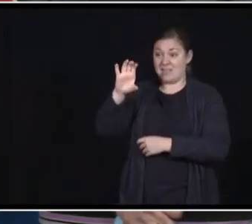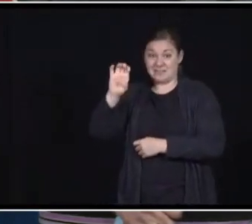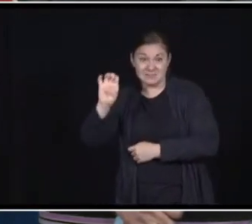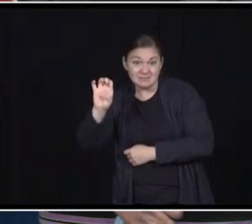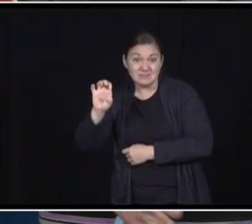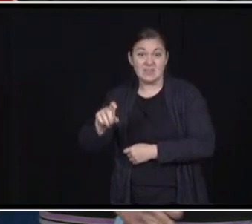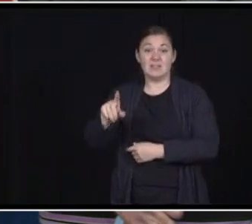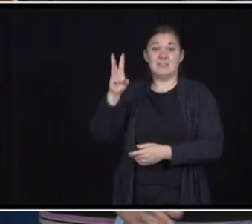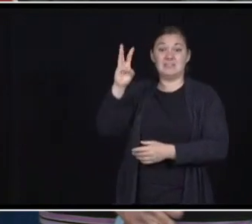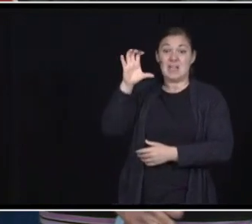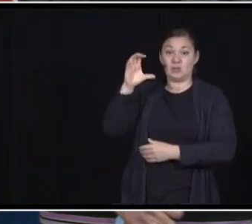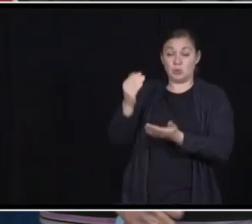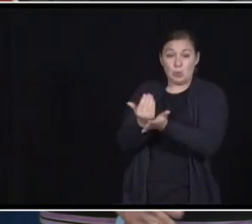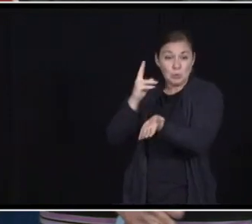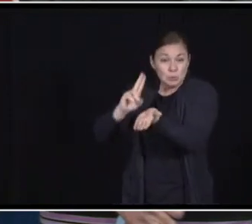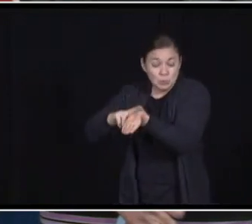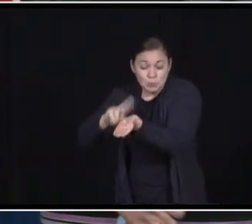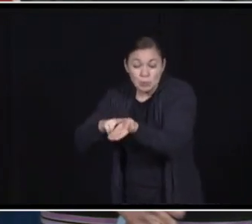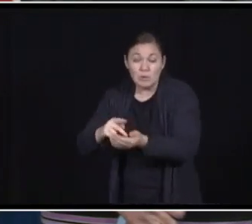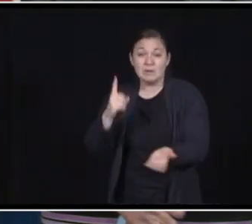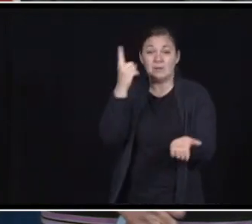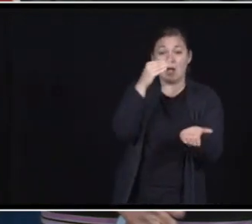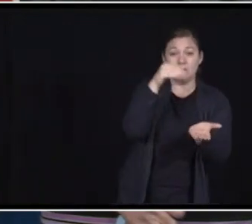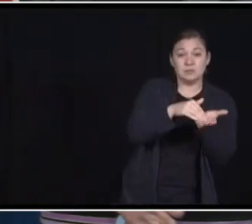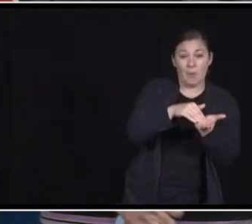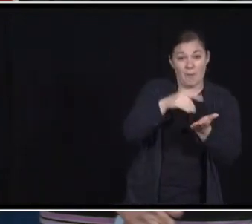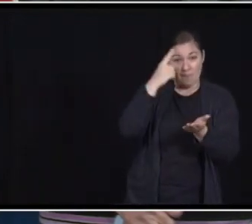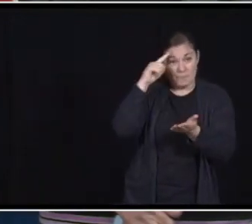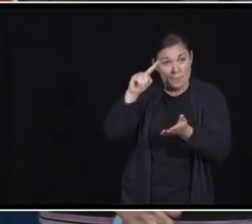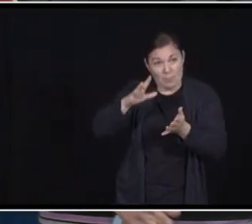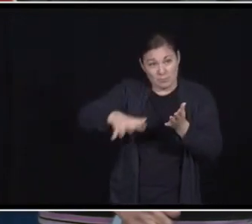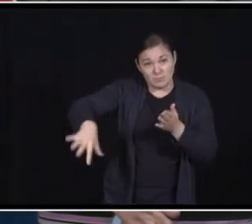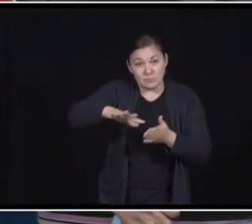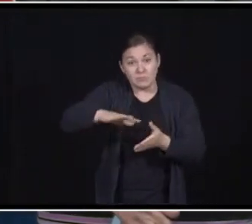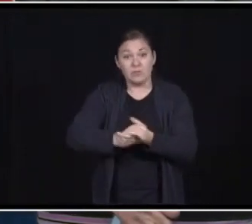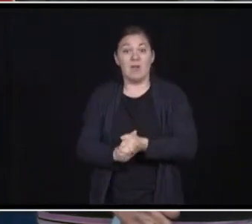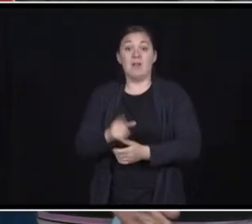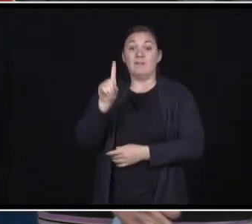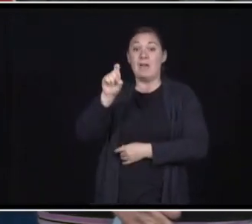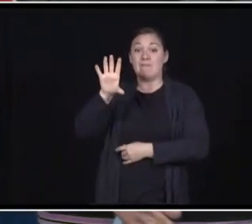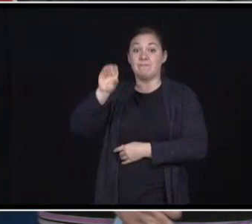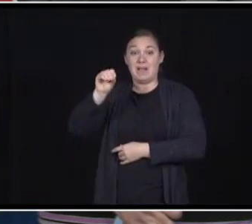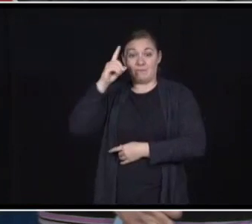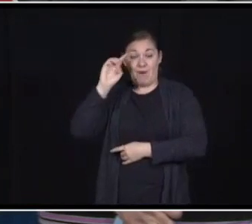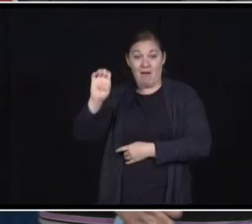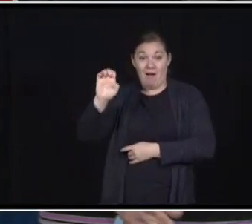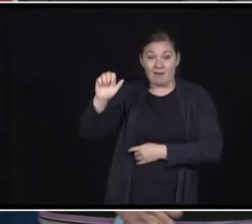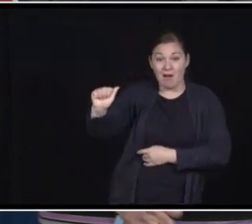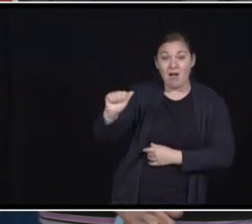and staffing and PPE required to do just that. Well over 2000 net new teachers have been hired.